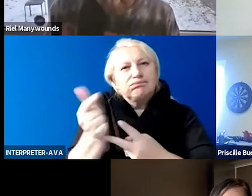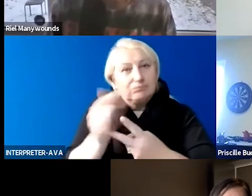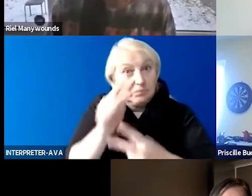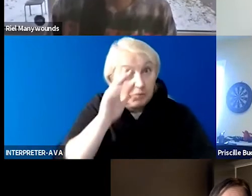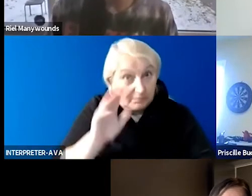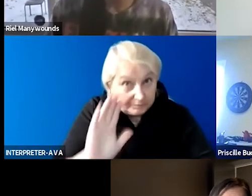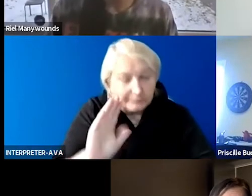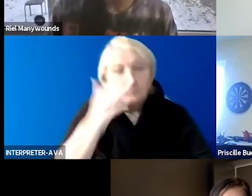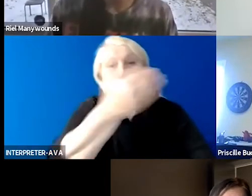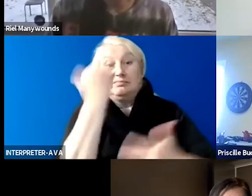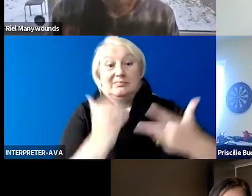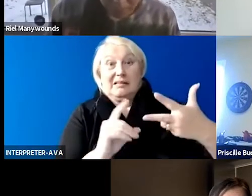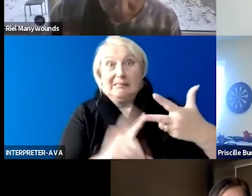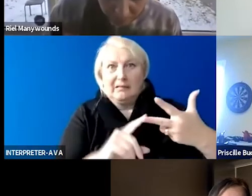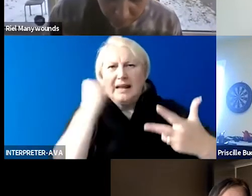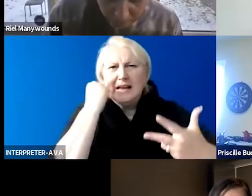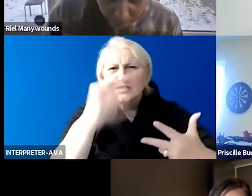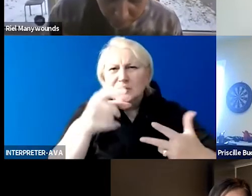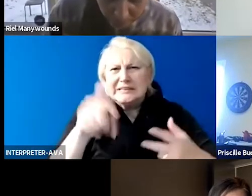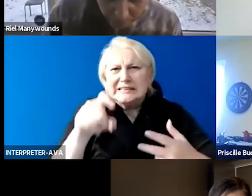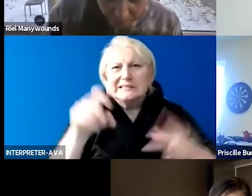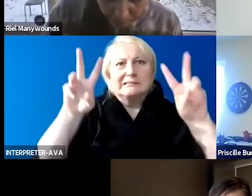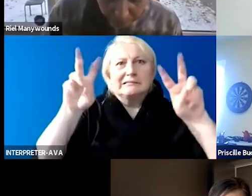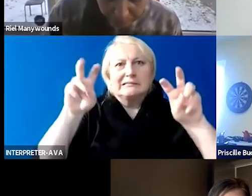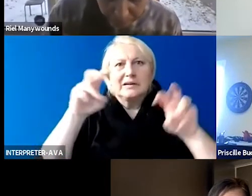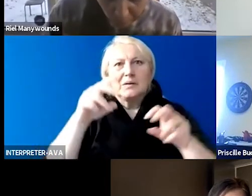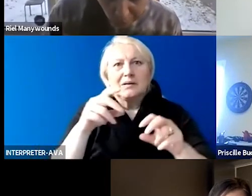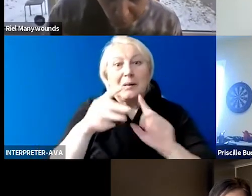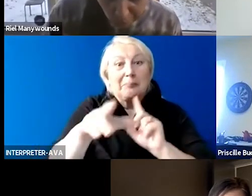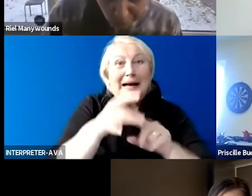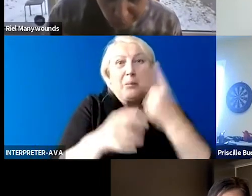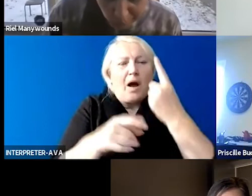order to pin those interpreters, please message Natjelly and she can set that up for you.